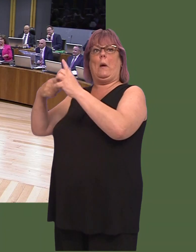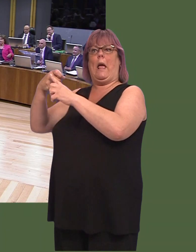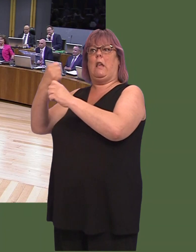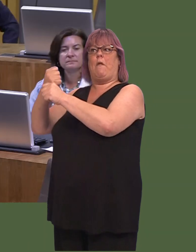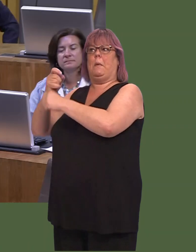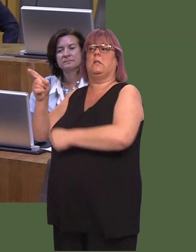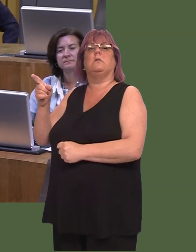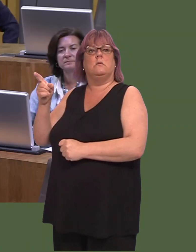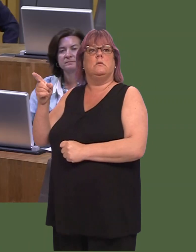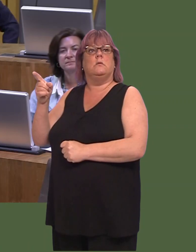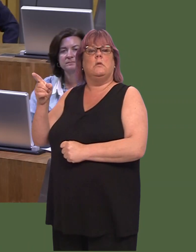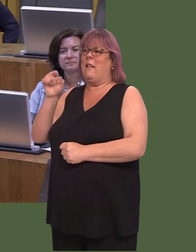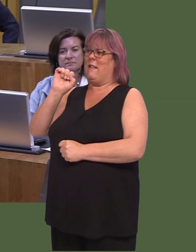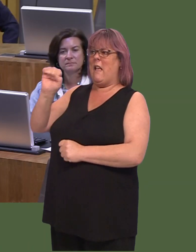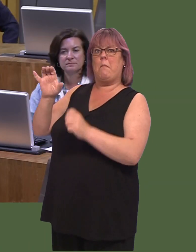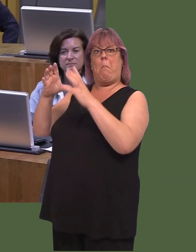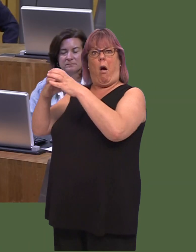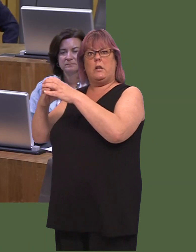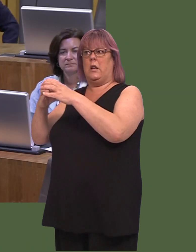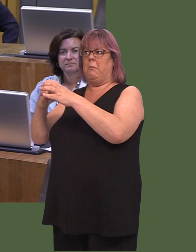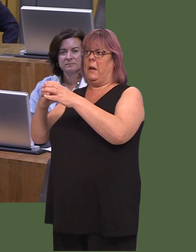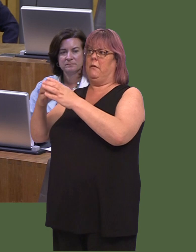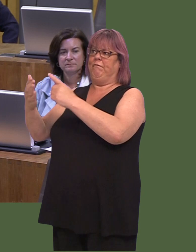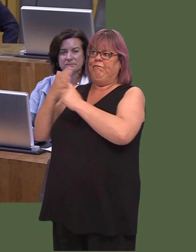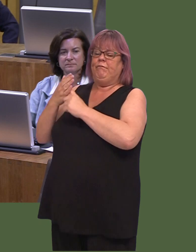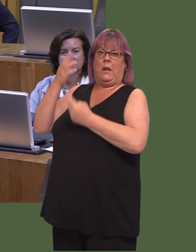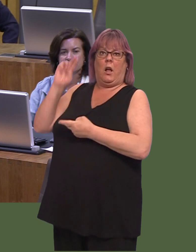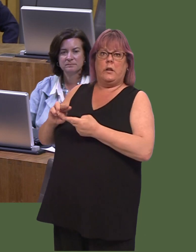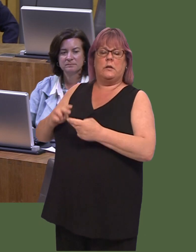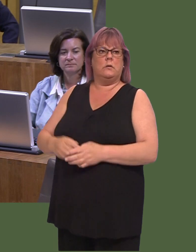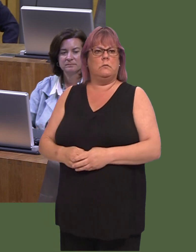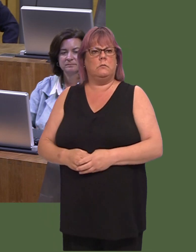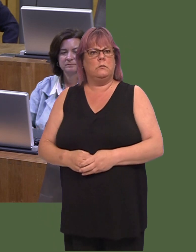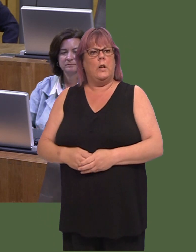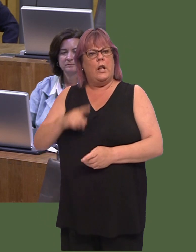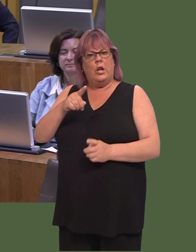I would accept his criticism perhaps more favourably if he were to stand up today and